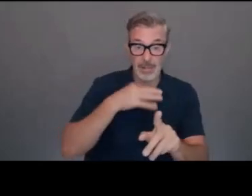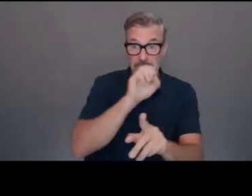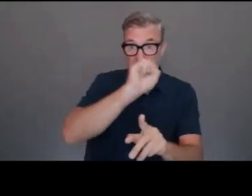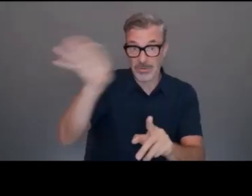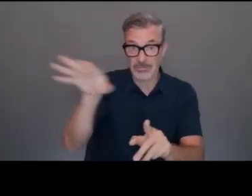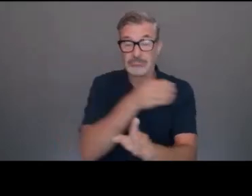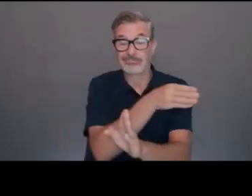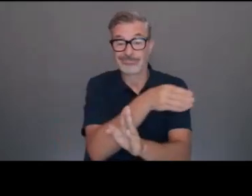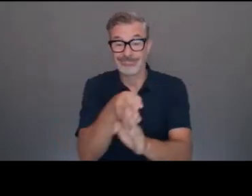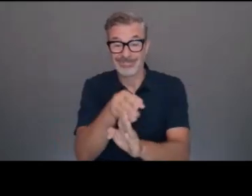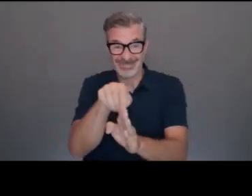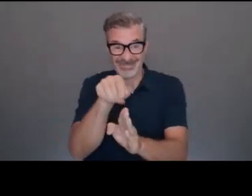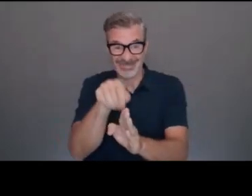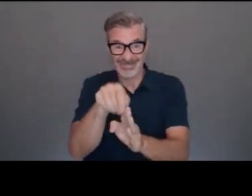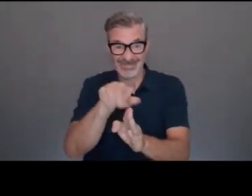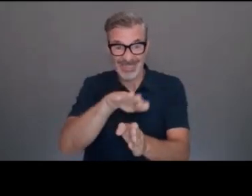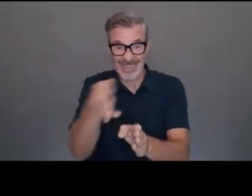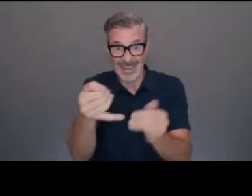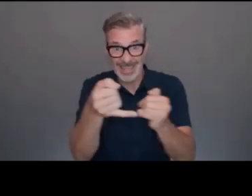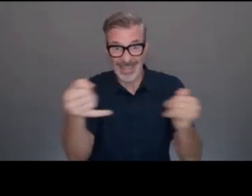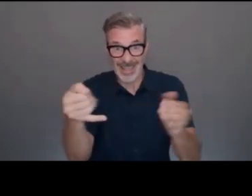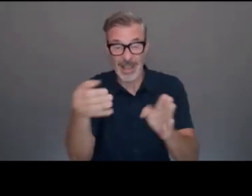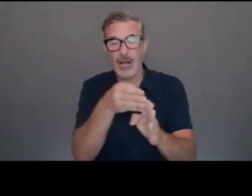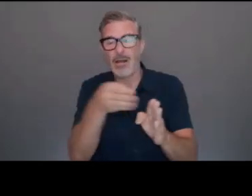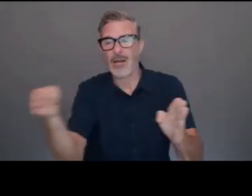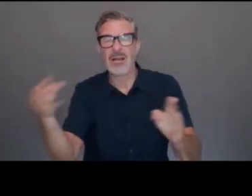We are aware that this response time is slower than before.